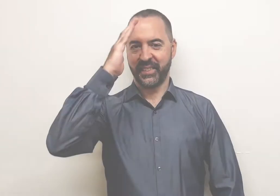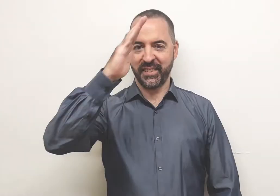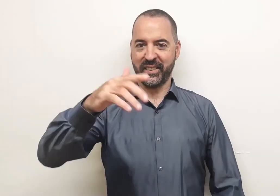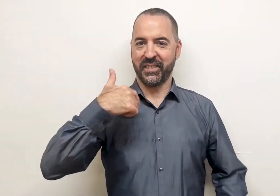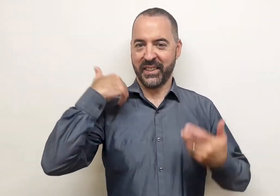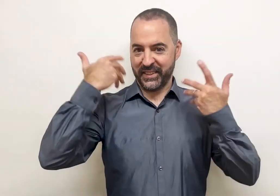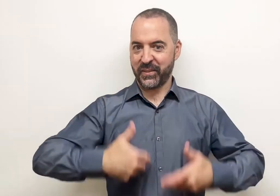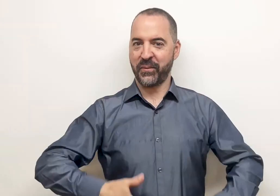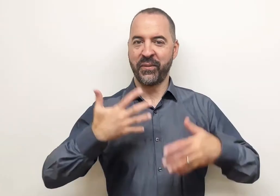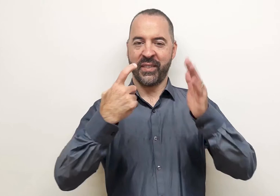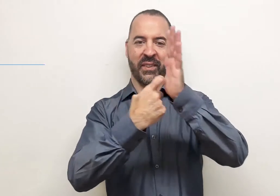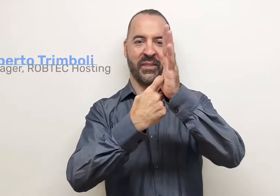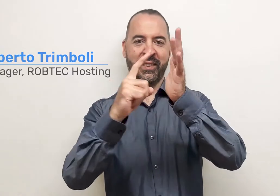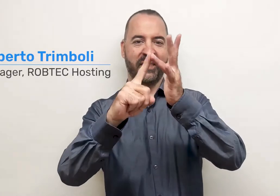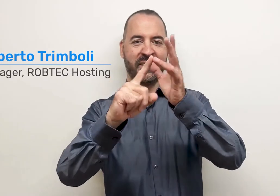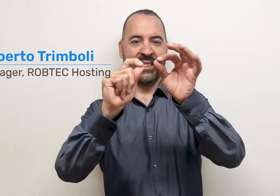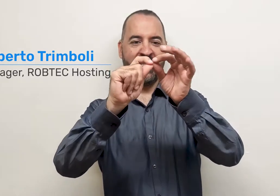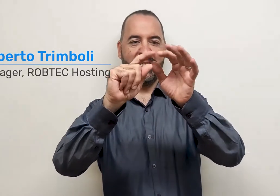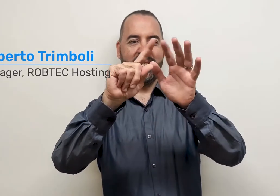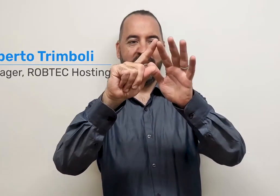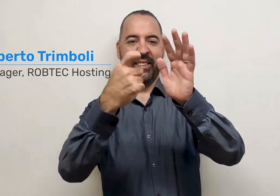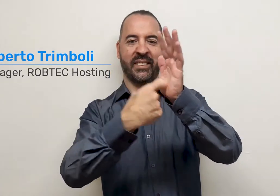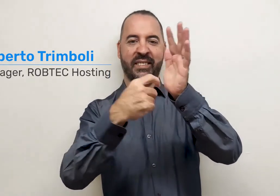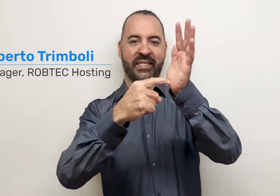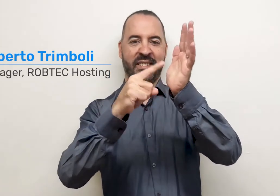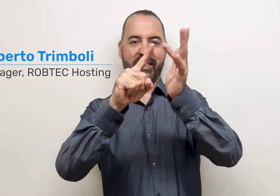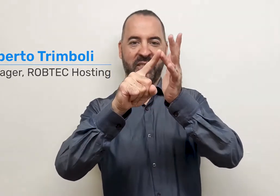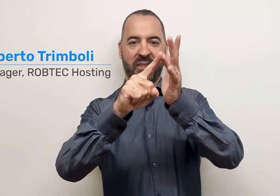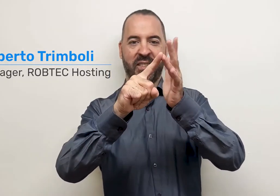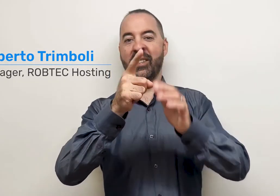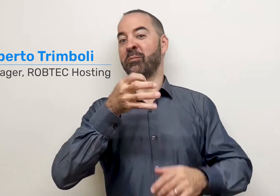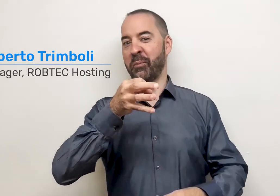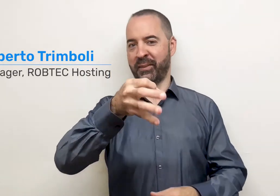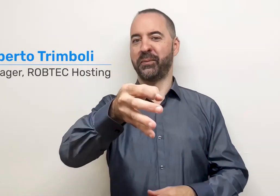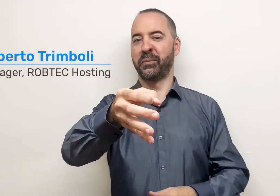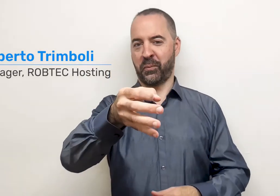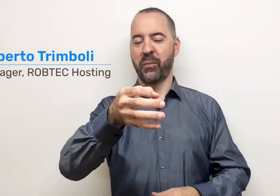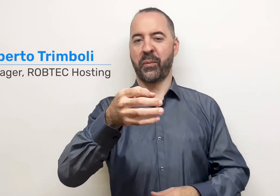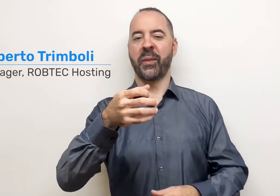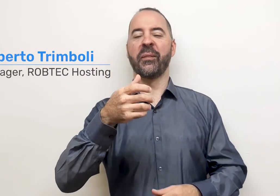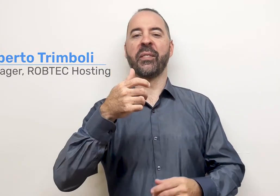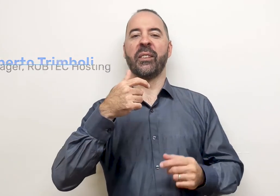Hello, I’m Roberto,